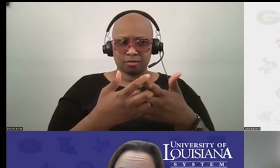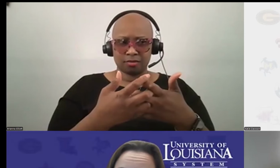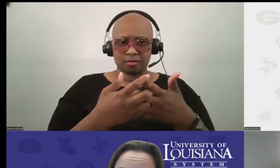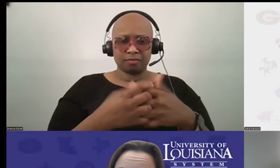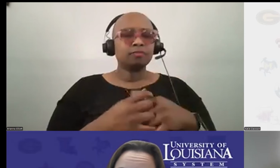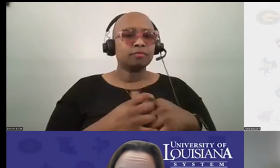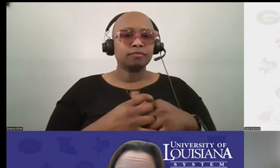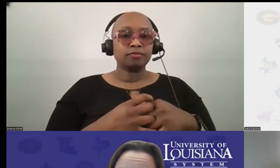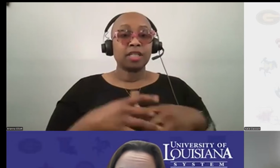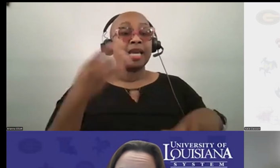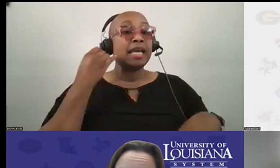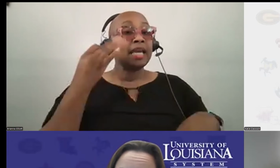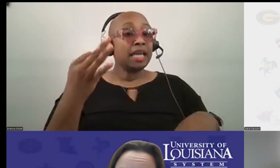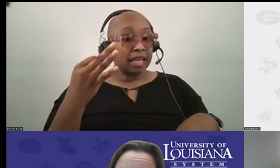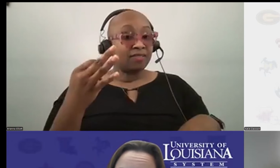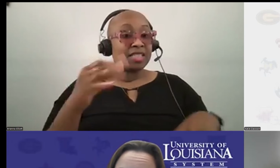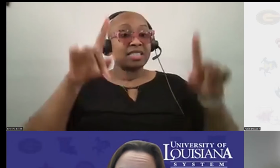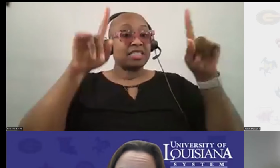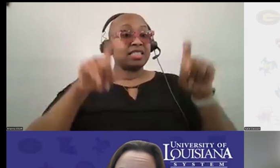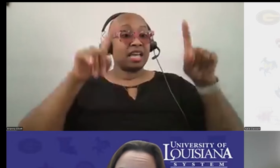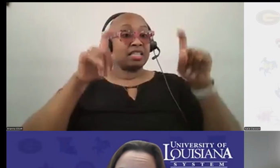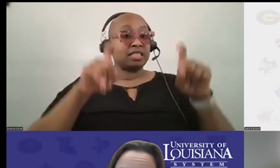So, if those are test accommodations, you're actually going to want to check with your